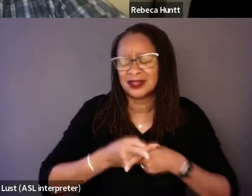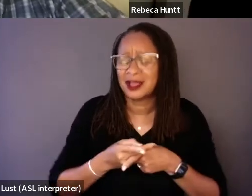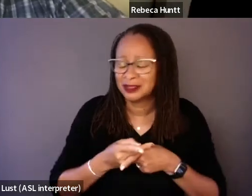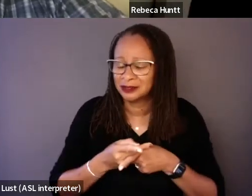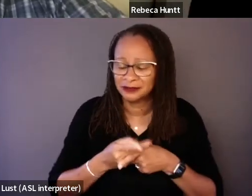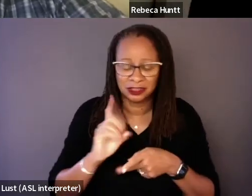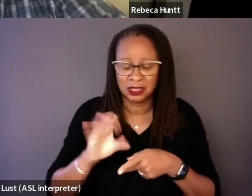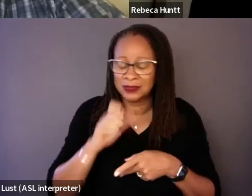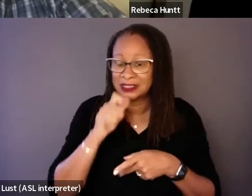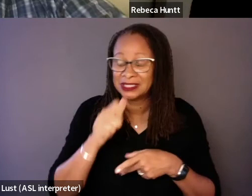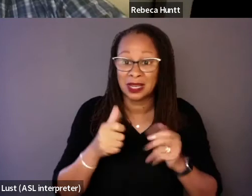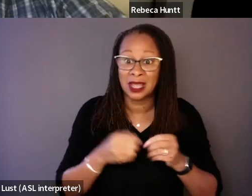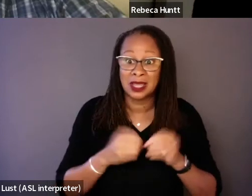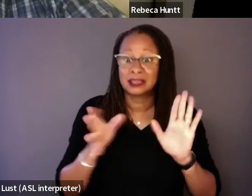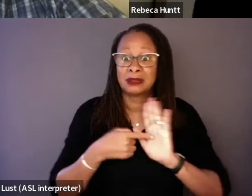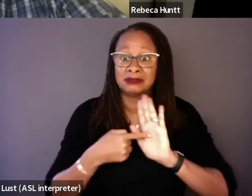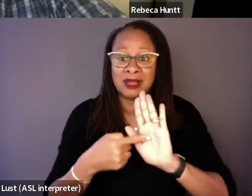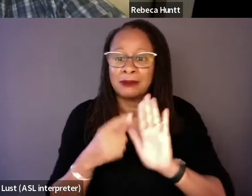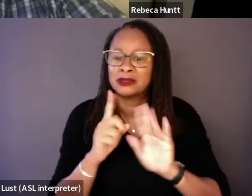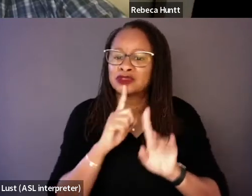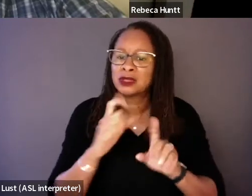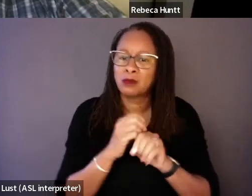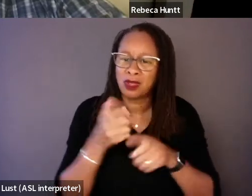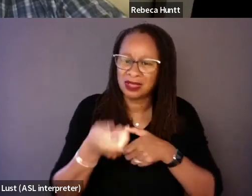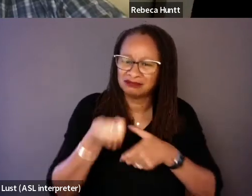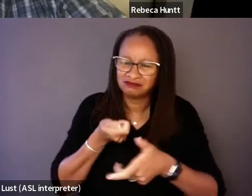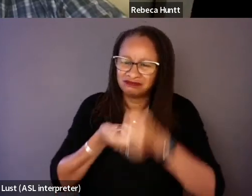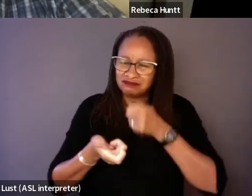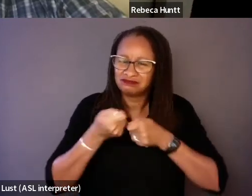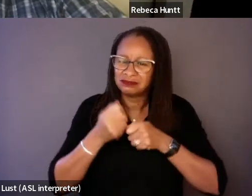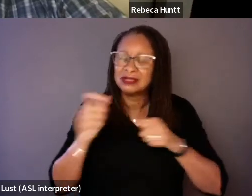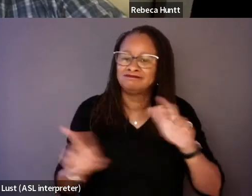explicitly illustrating what's being said as sort of evoking certain imagery that's very powerful.